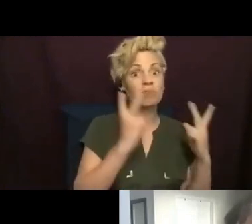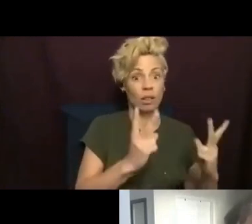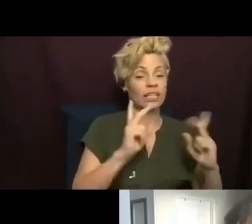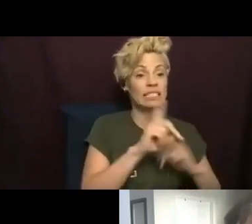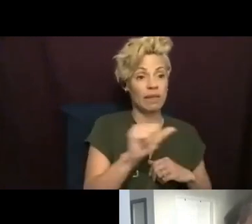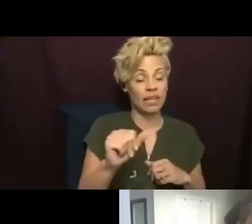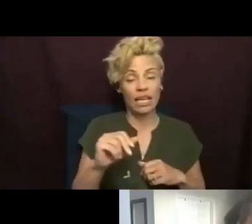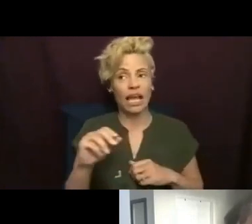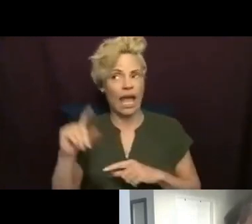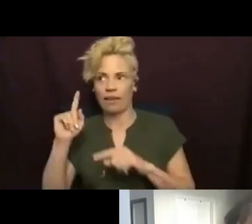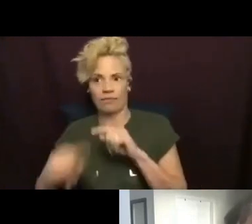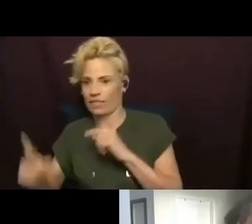feel free to jump in.